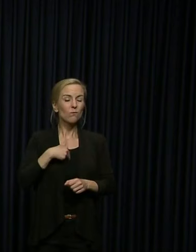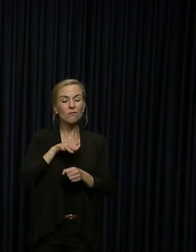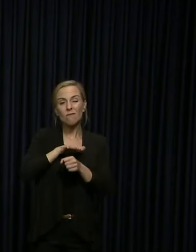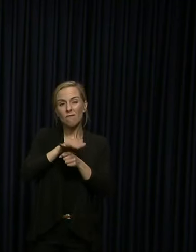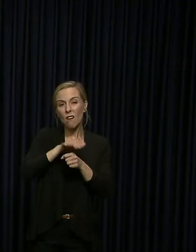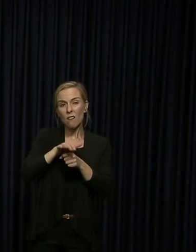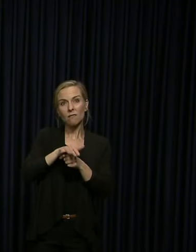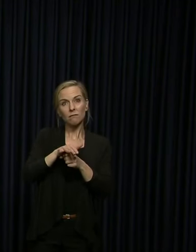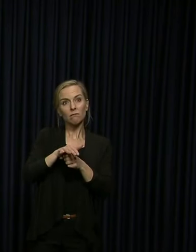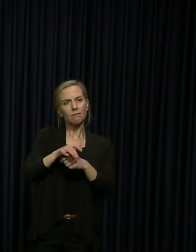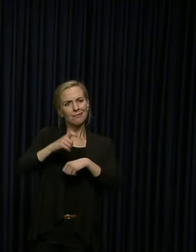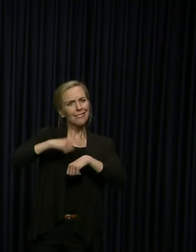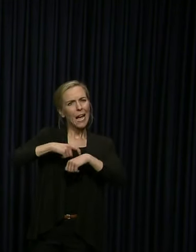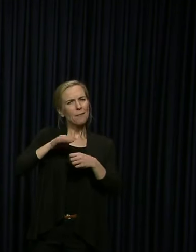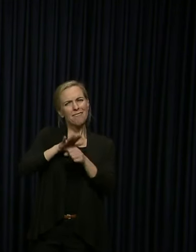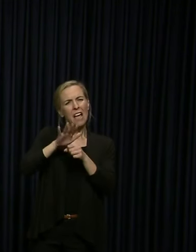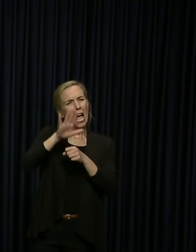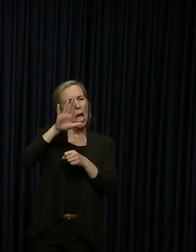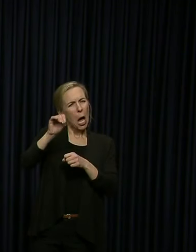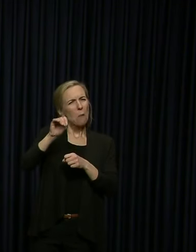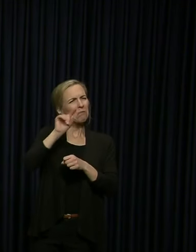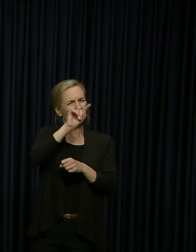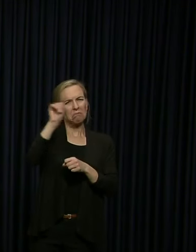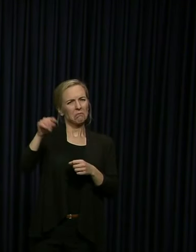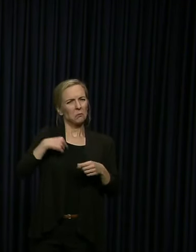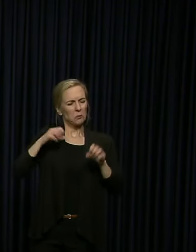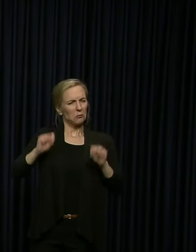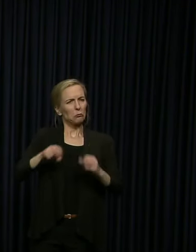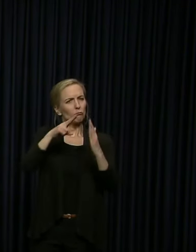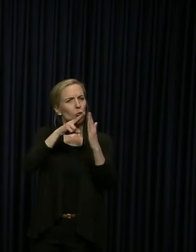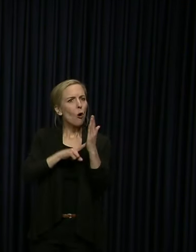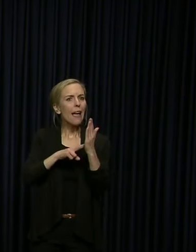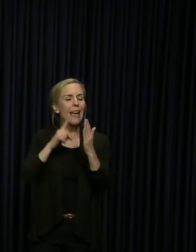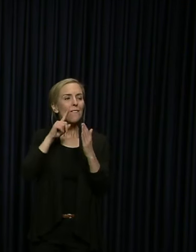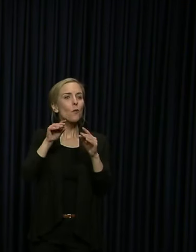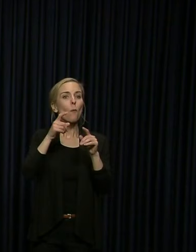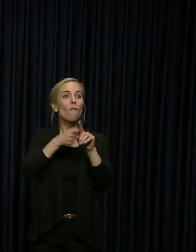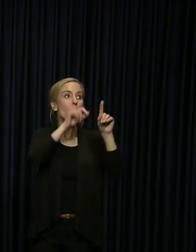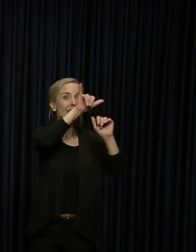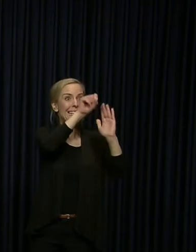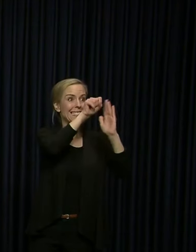KNOWLEDGE, HAD WHAT YOU CALL MULTIPLE COMORBIDITIES WHICH ARE